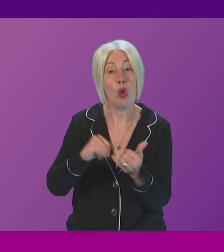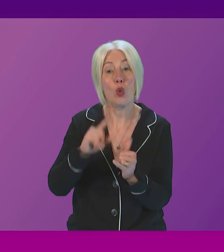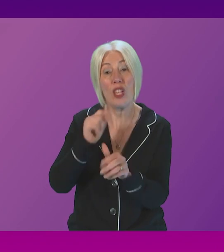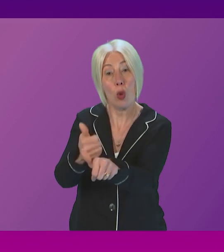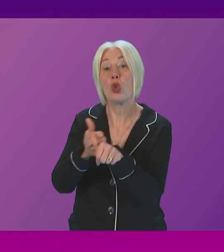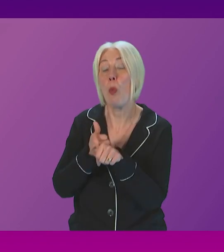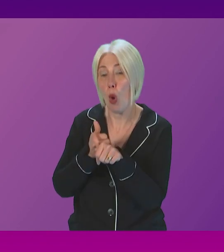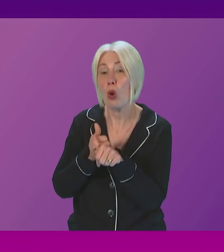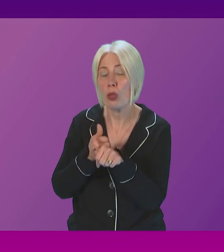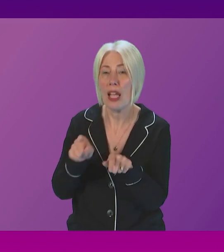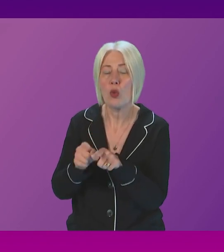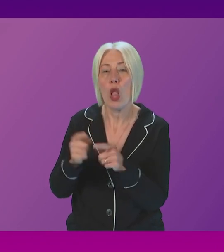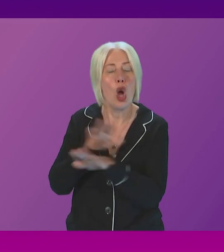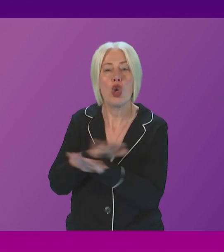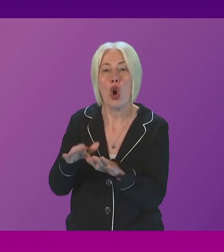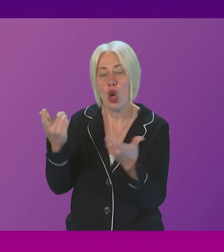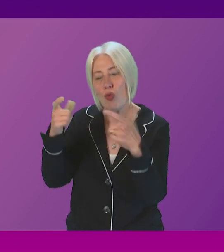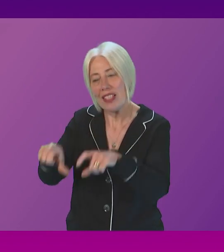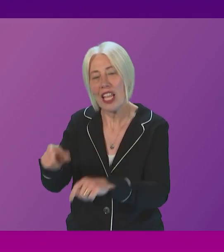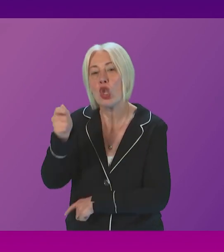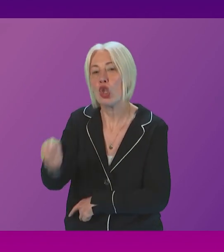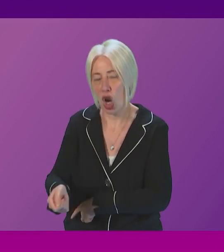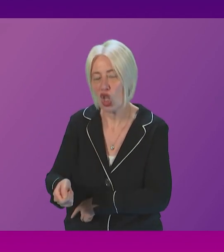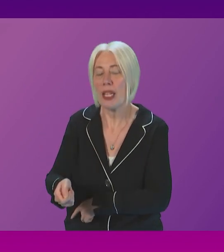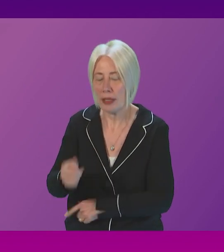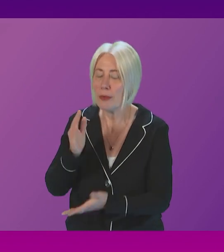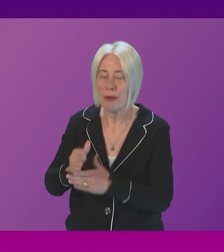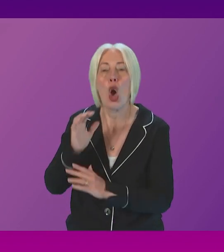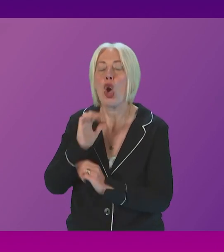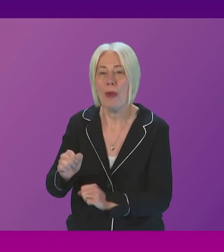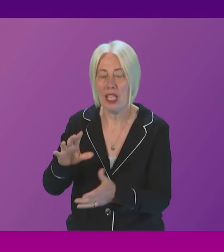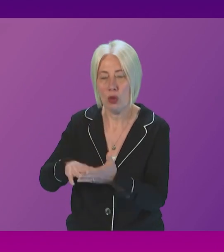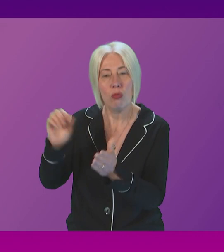In relation to non-residential charges, we are absolutely committed to removing charges for all